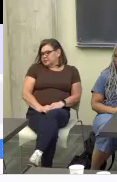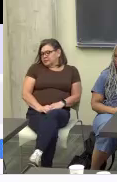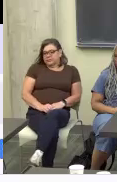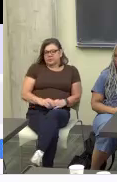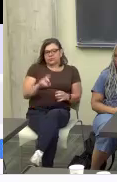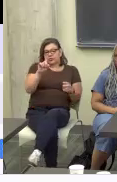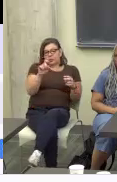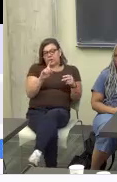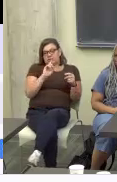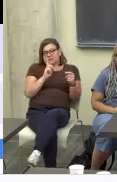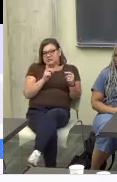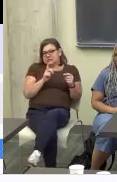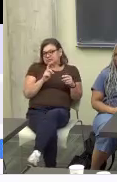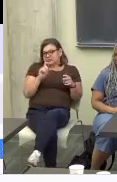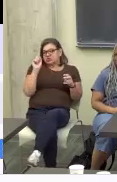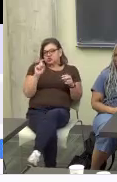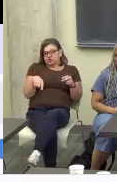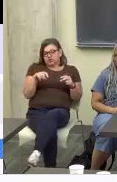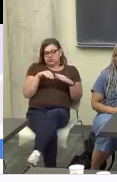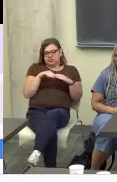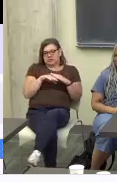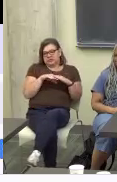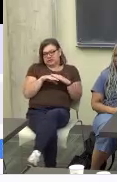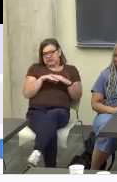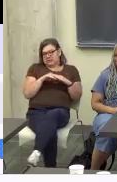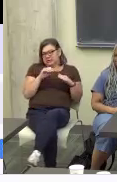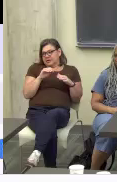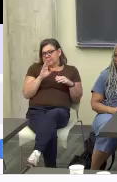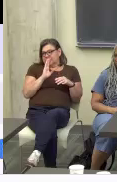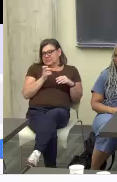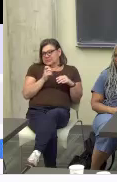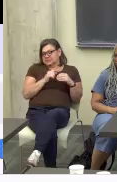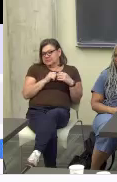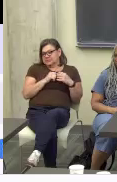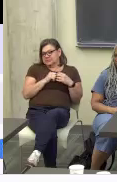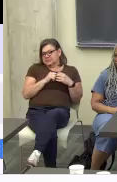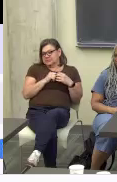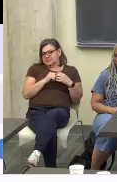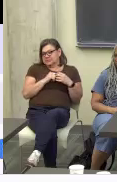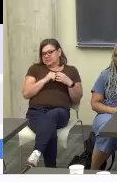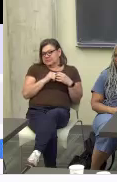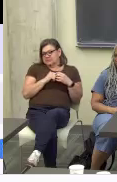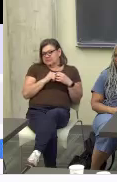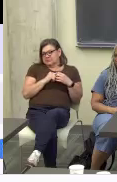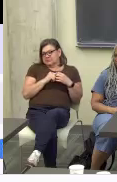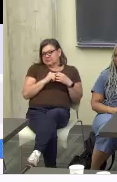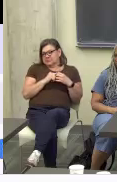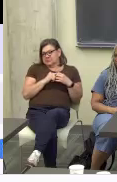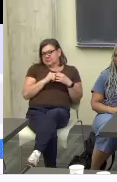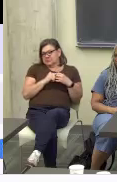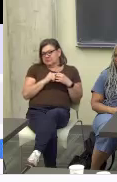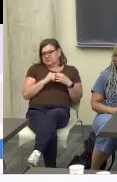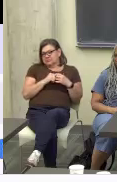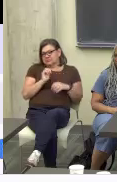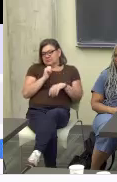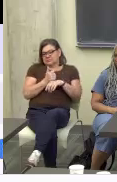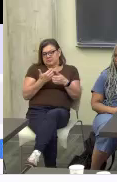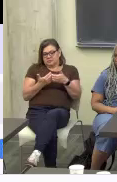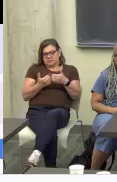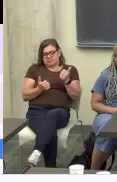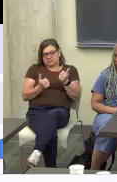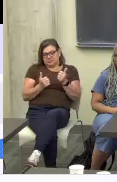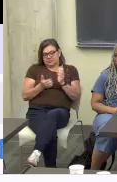should we keep Should accessibility be kind of partitioned as a separate skill area as